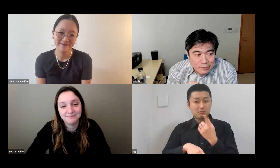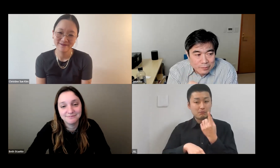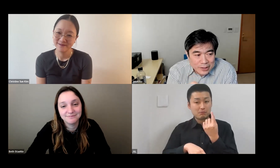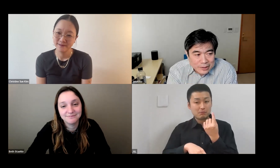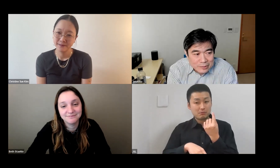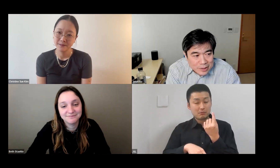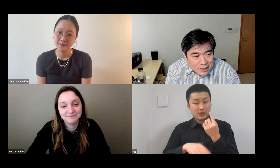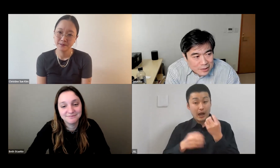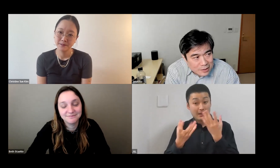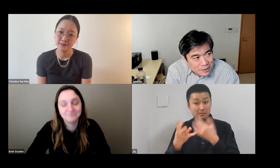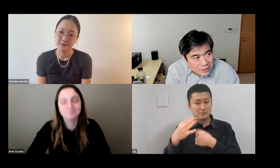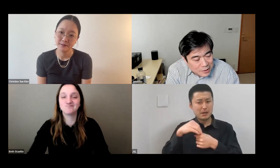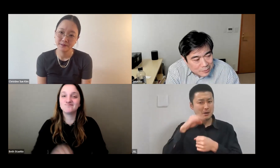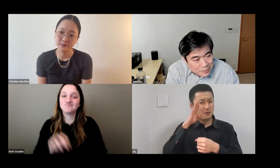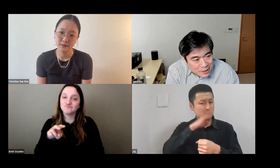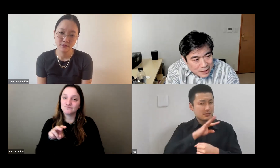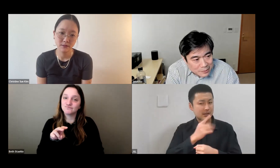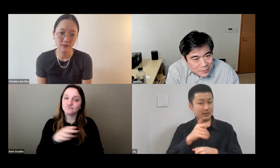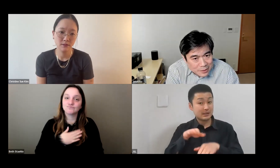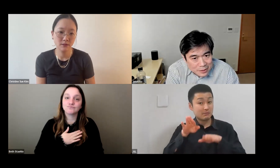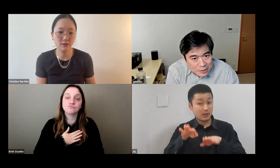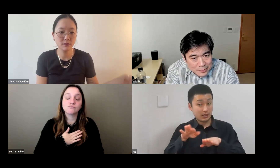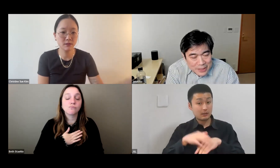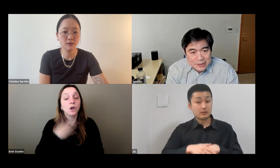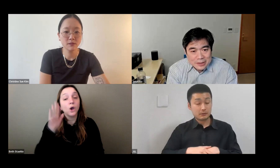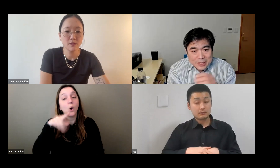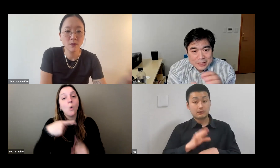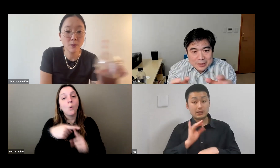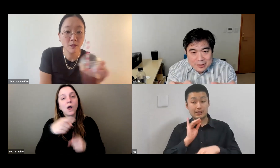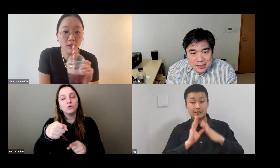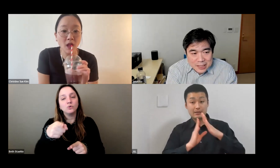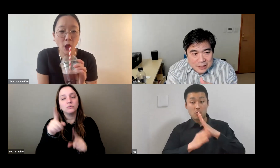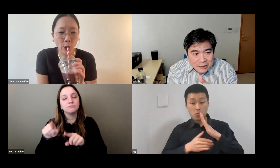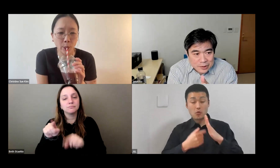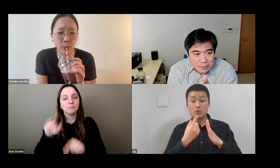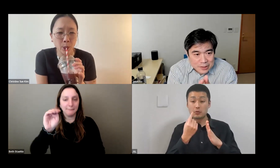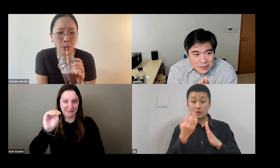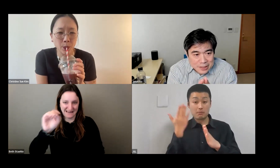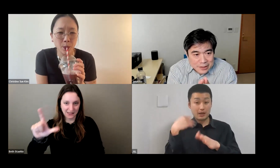When you were at the Media Lab, you mentioned that sign language was a